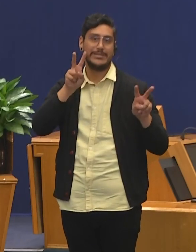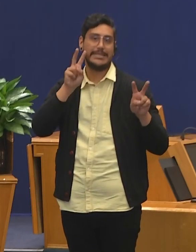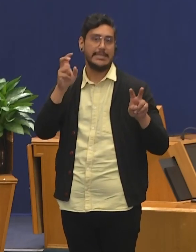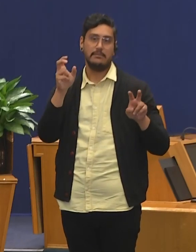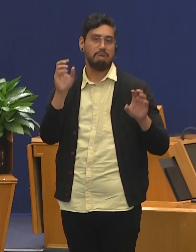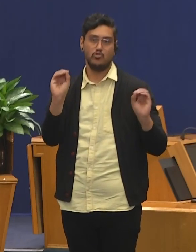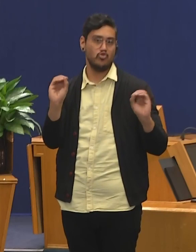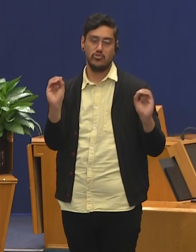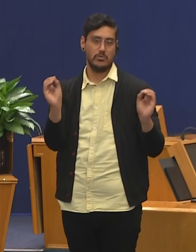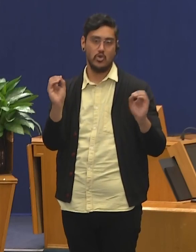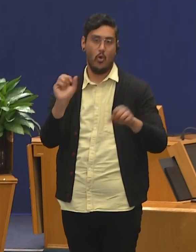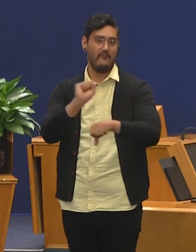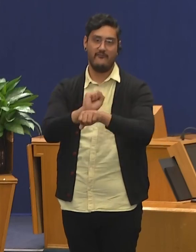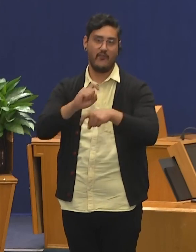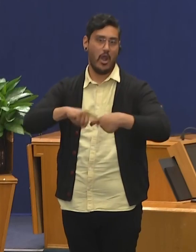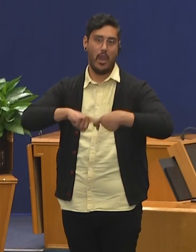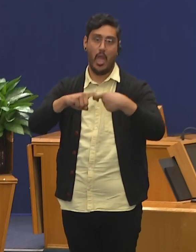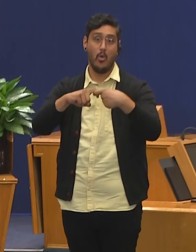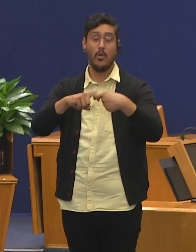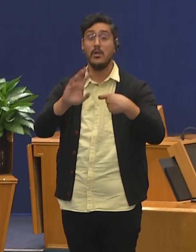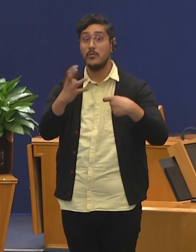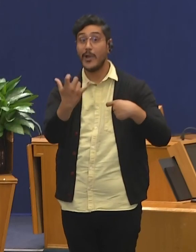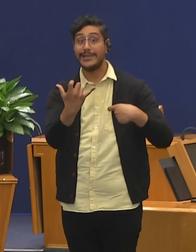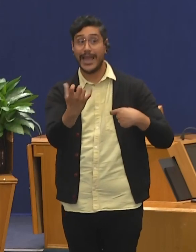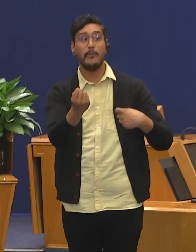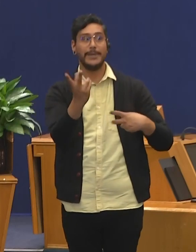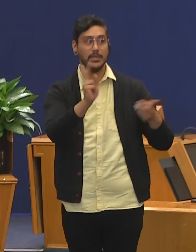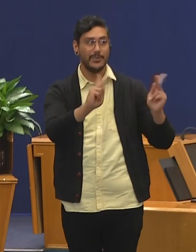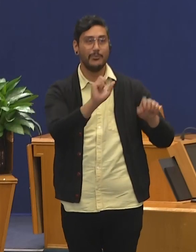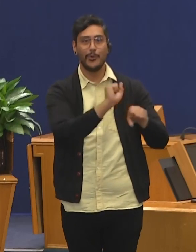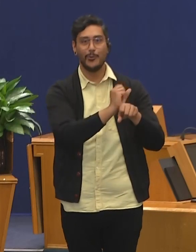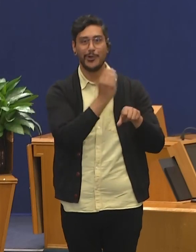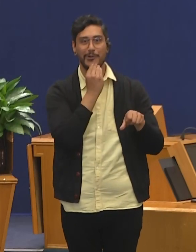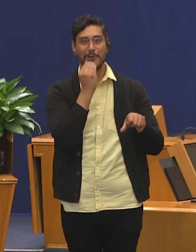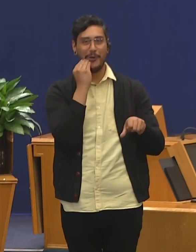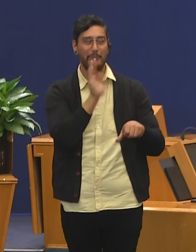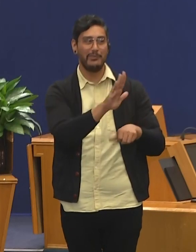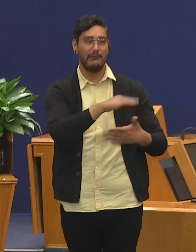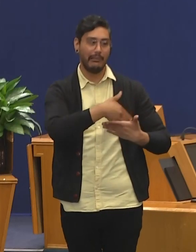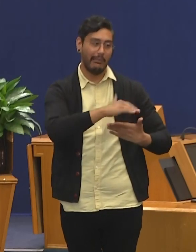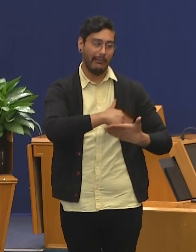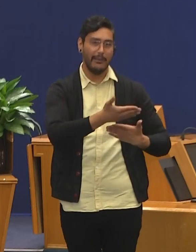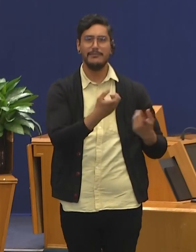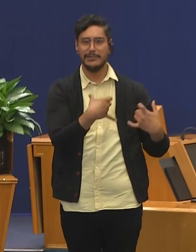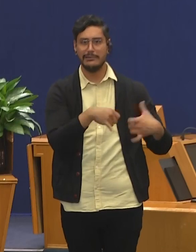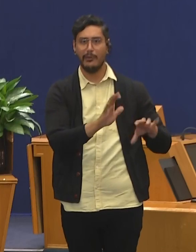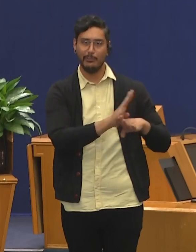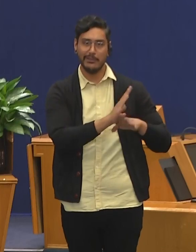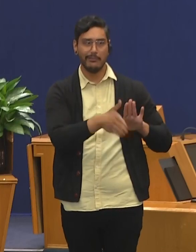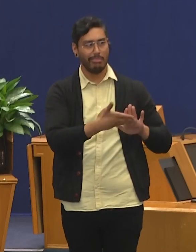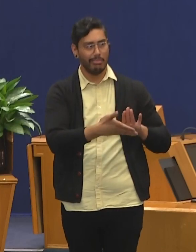SAY DON'T FORESEE ANY FURLOUGHS. RIGHT NOW WE HAVE A WORKFORCE. MANY ARE WORKING AT HOME WITH THEIR LAPTOPS AND CONDUCTING